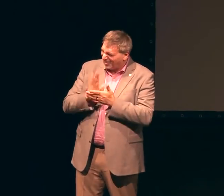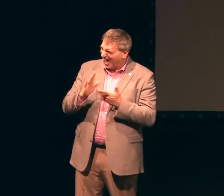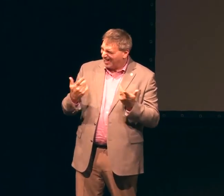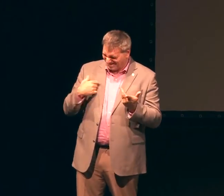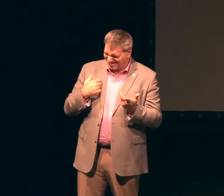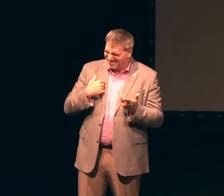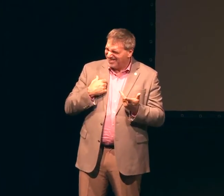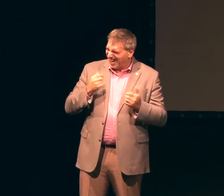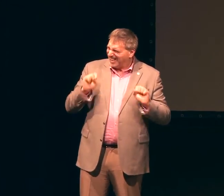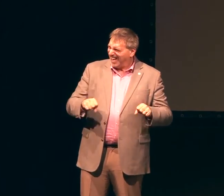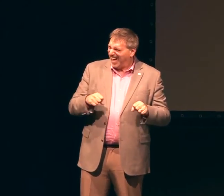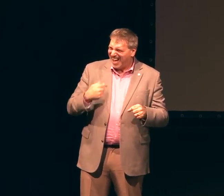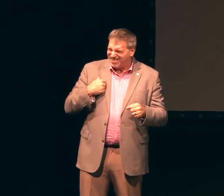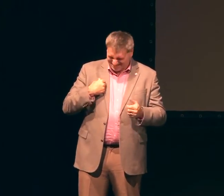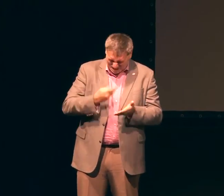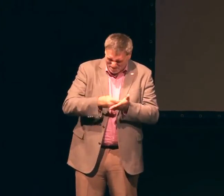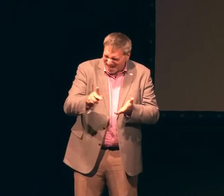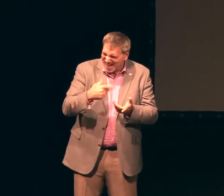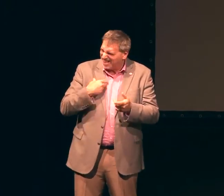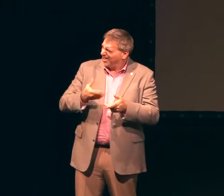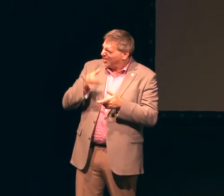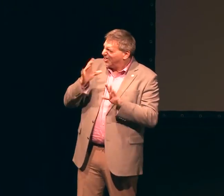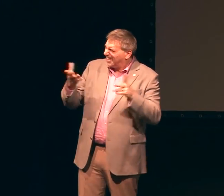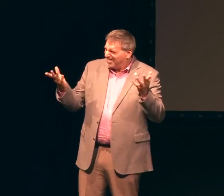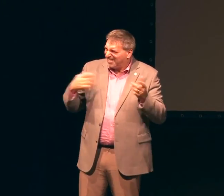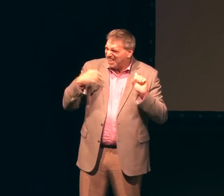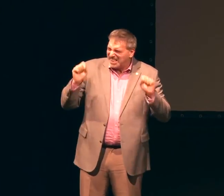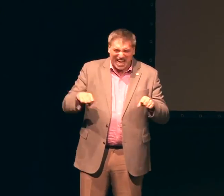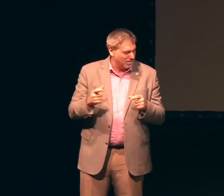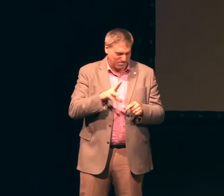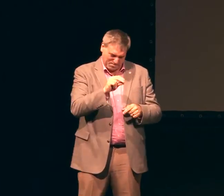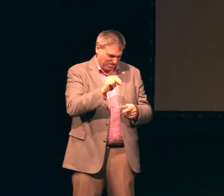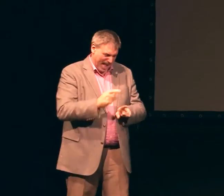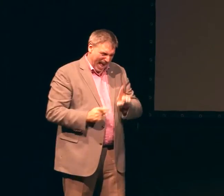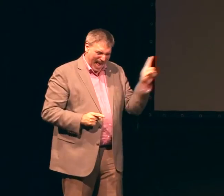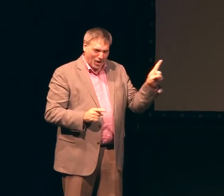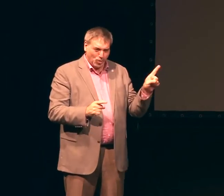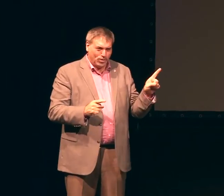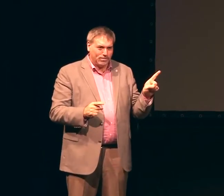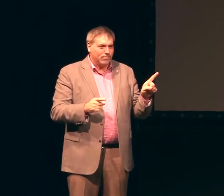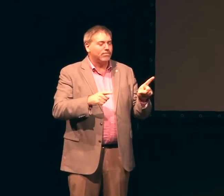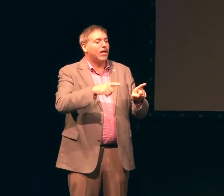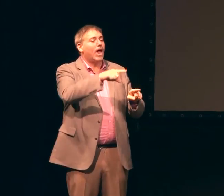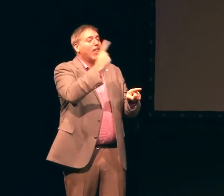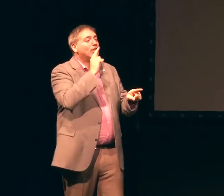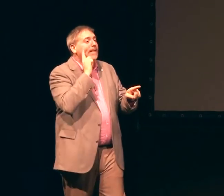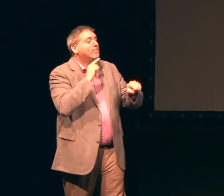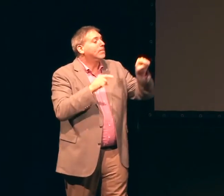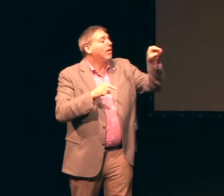me, I'll say it's my right to be here, I'll have my drink and stay here and they continue to tell me